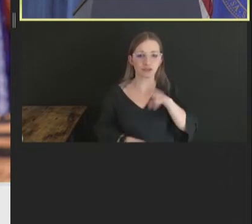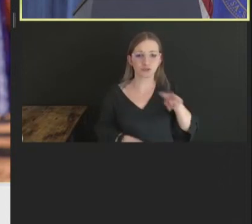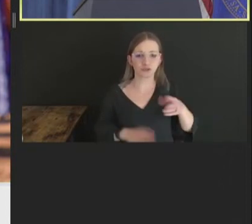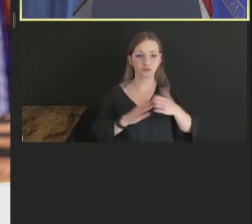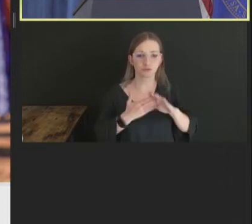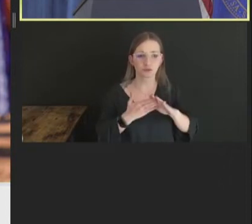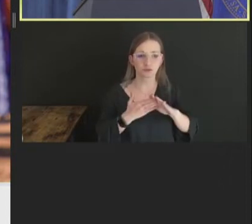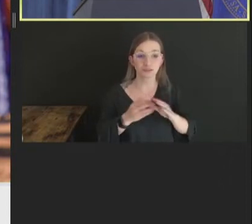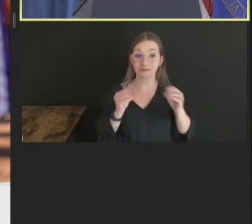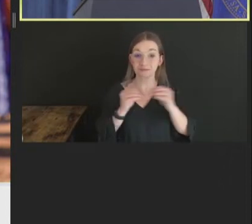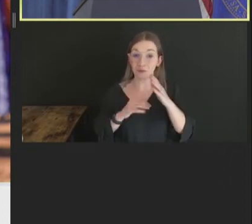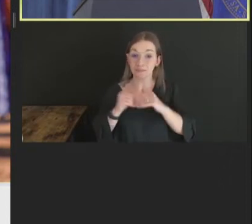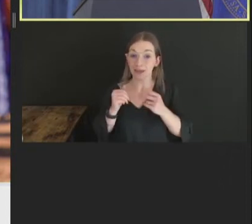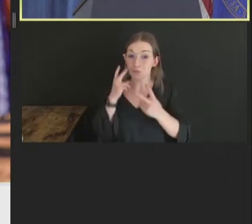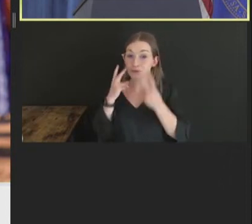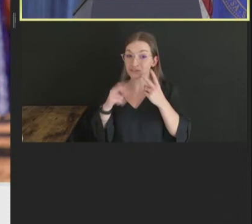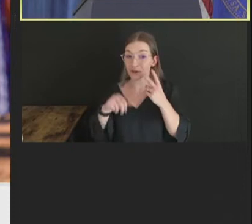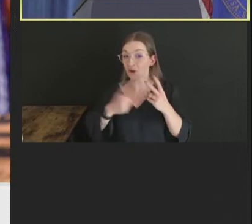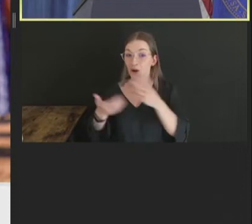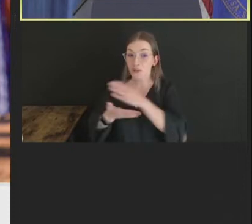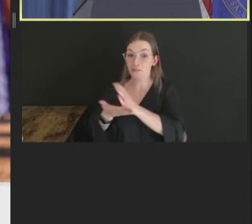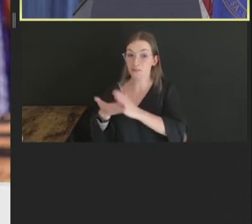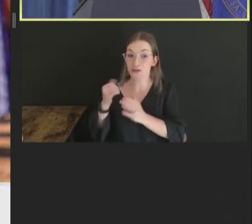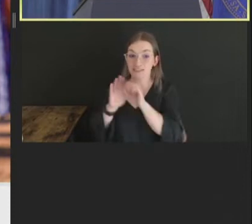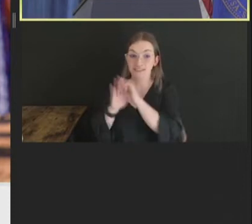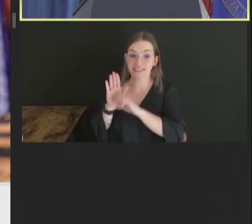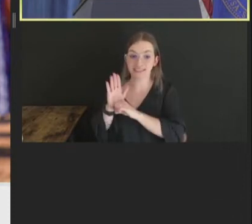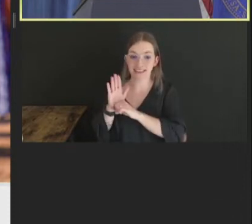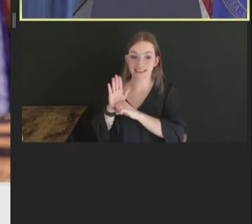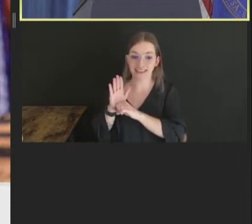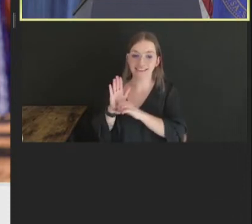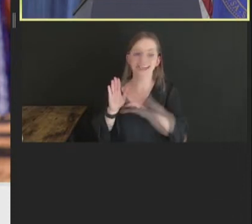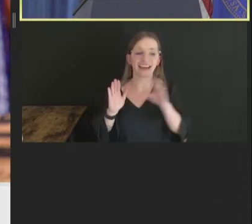I think we've heard, too, a value system that favors community responsibility. Again,